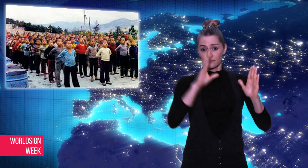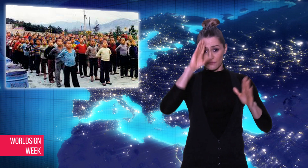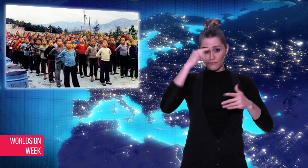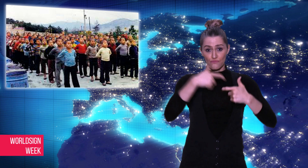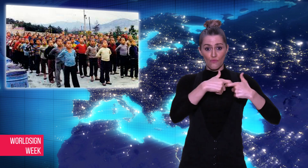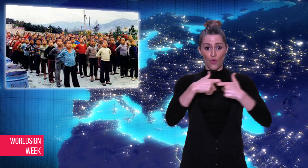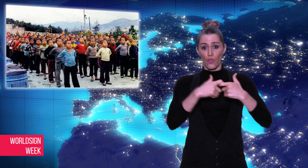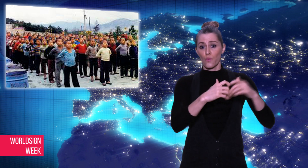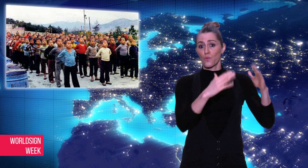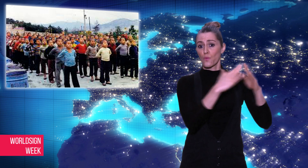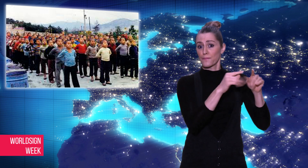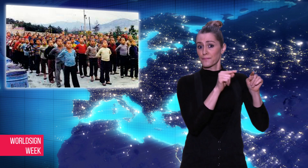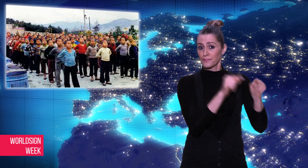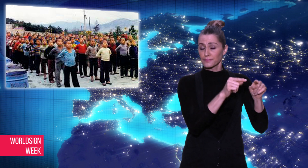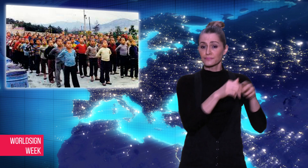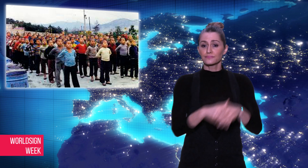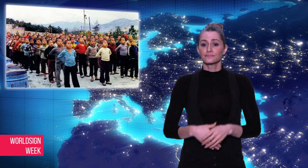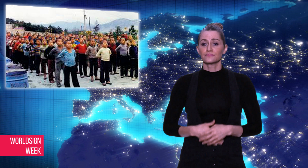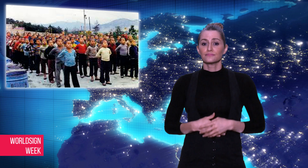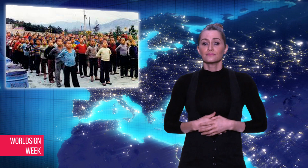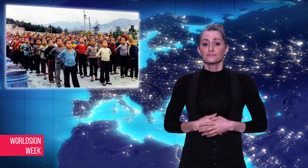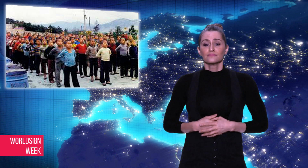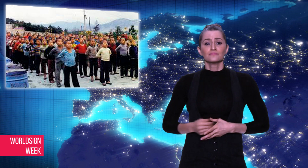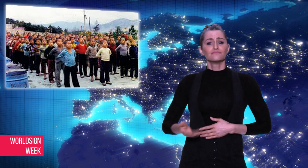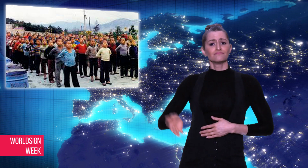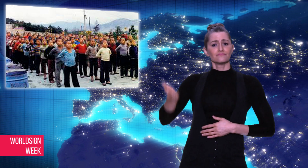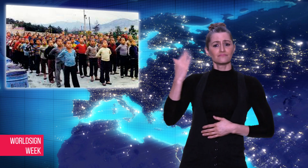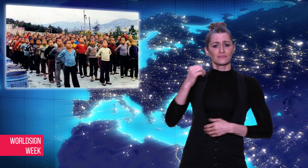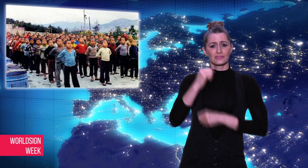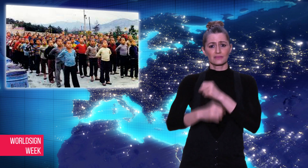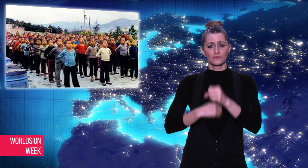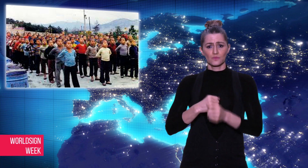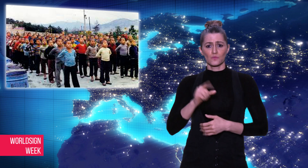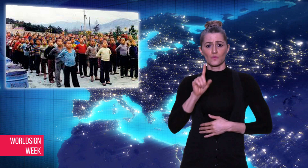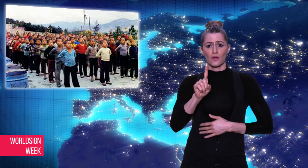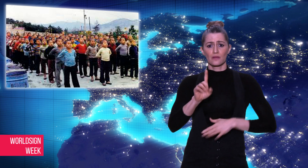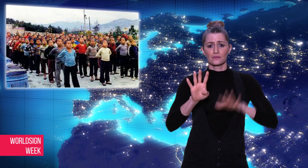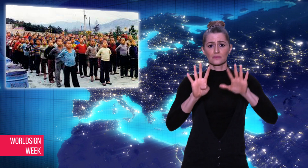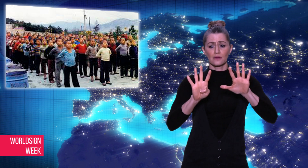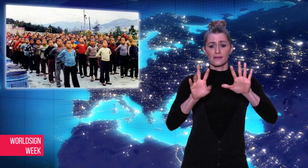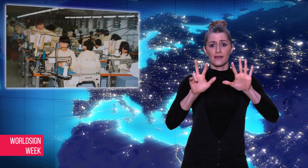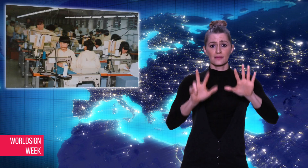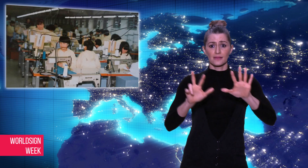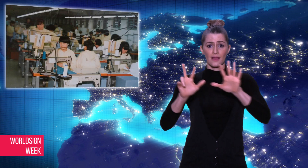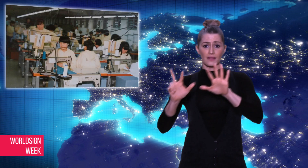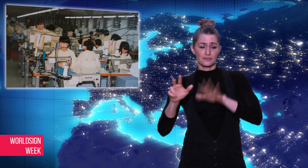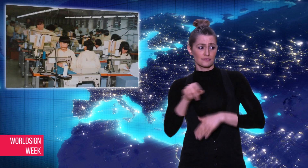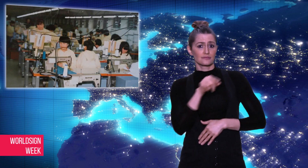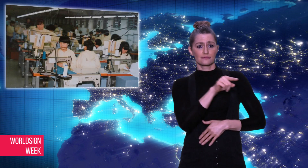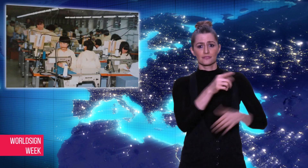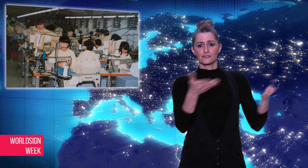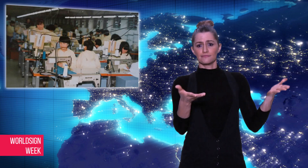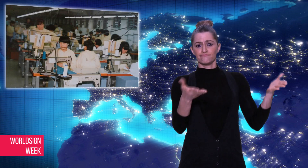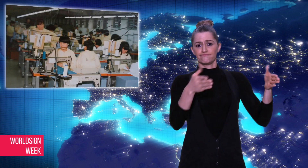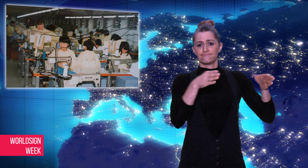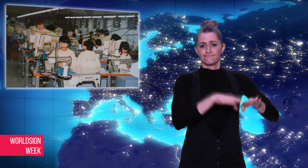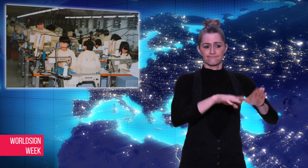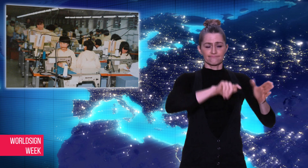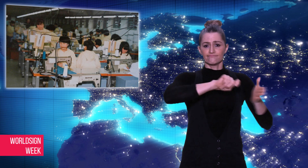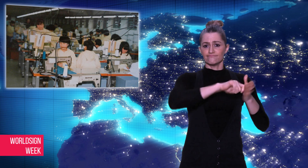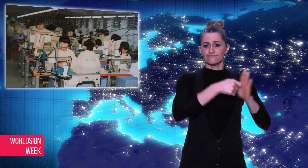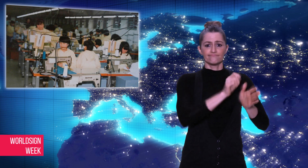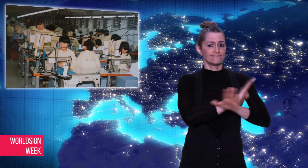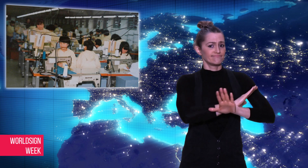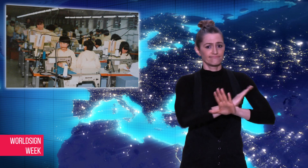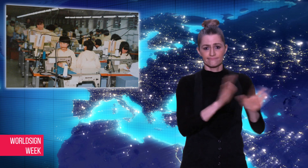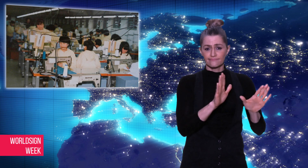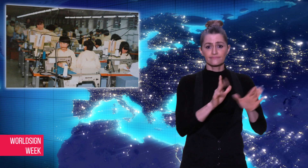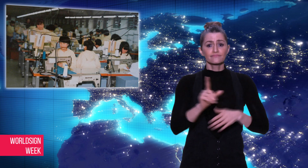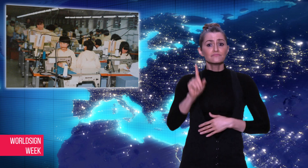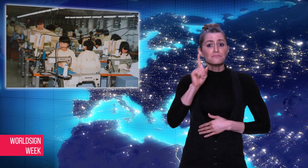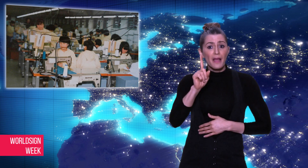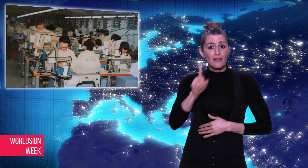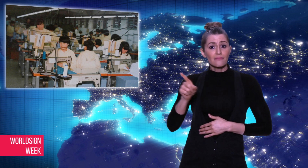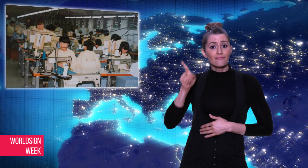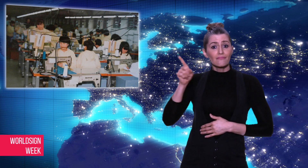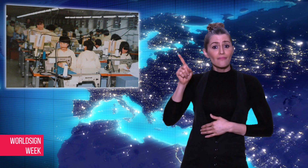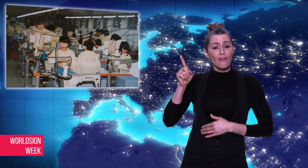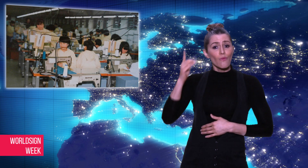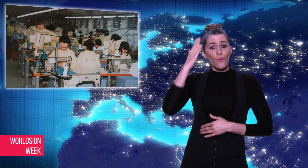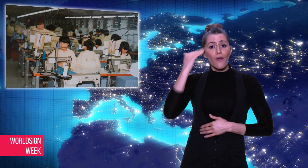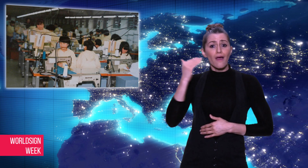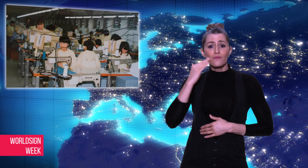It was shut down in 1988, but the government has not